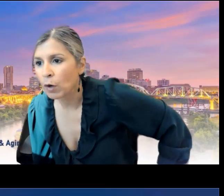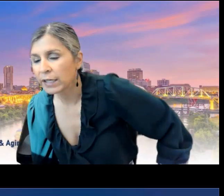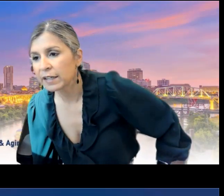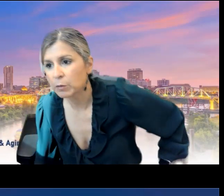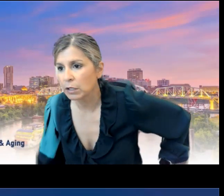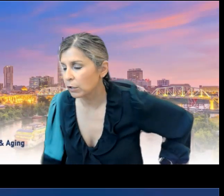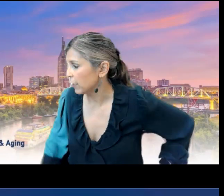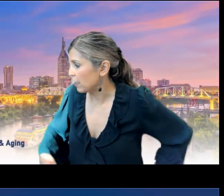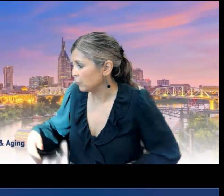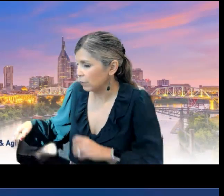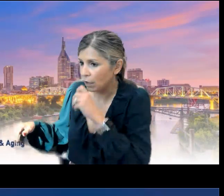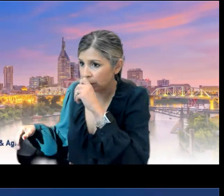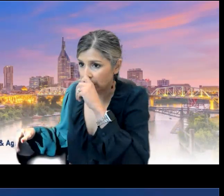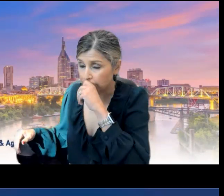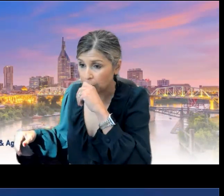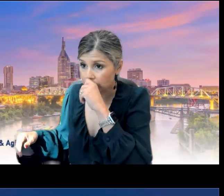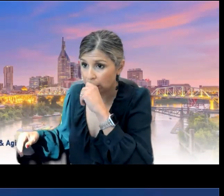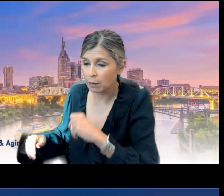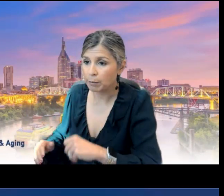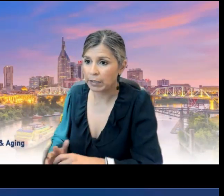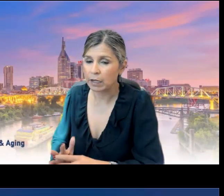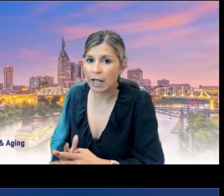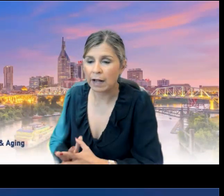I want to get some clarification on the social,